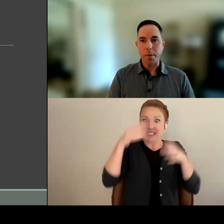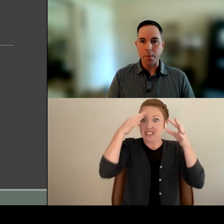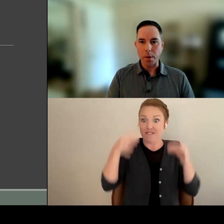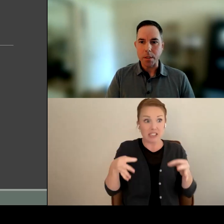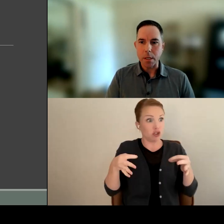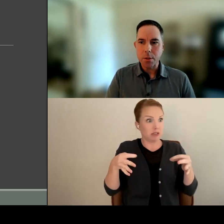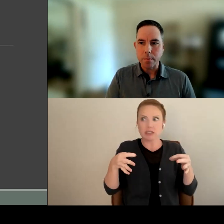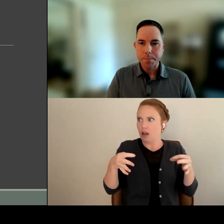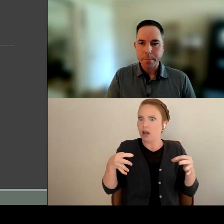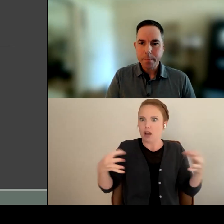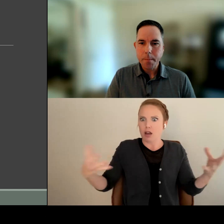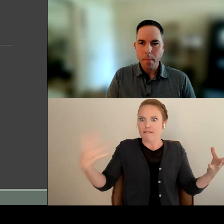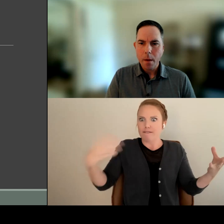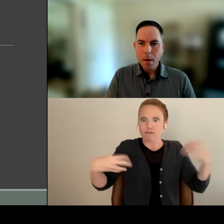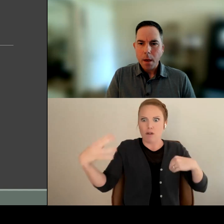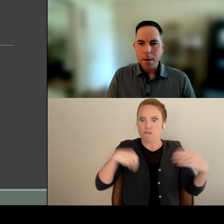within the organization.